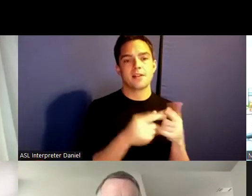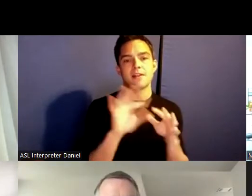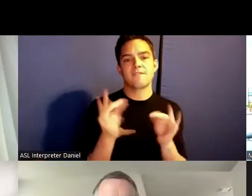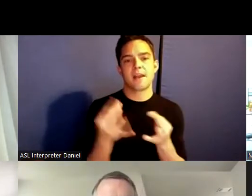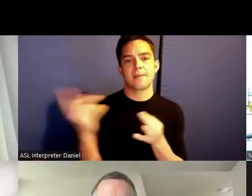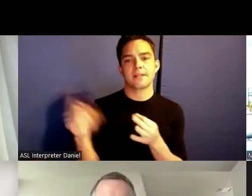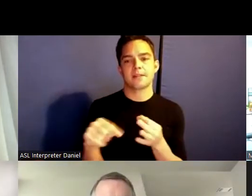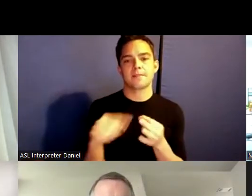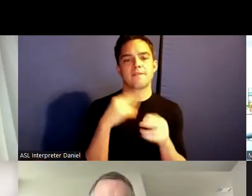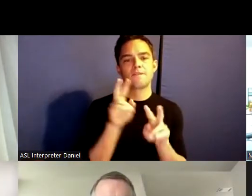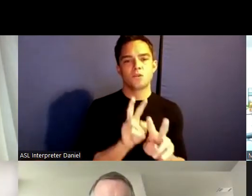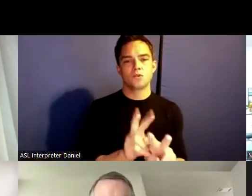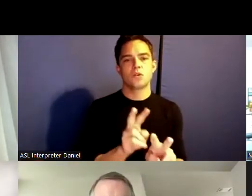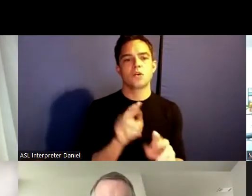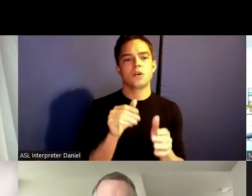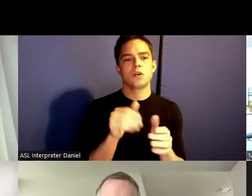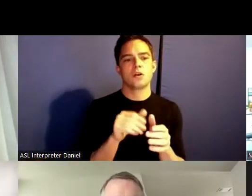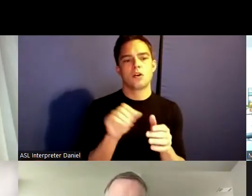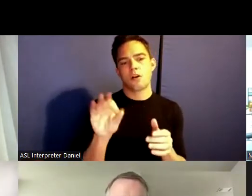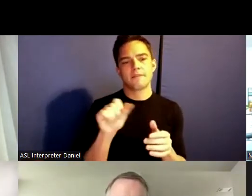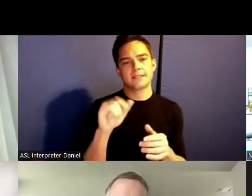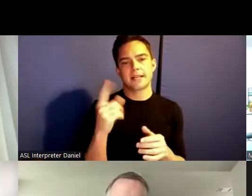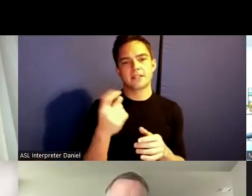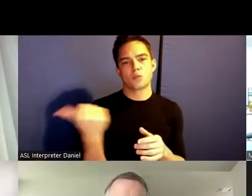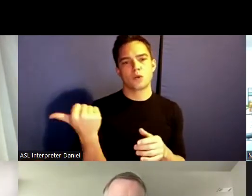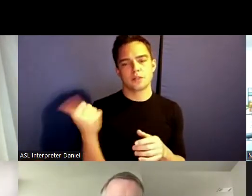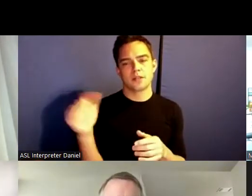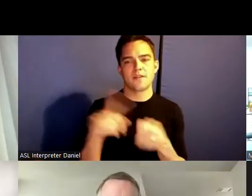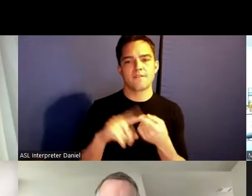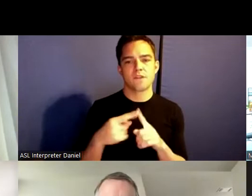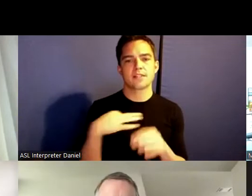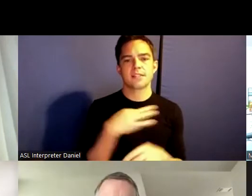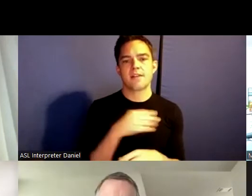funeral, off site or somewhere and the friends and staff and others from the agency